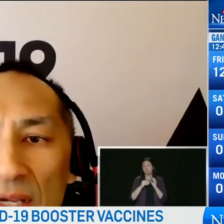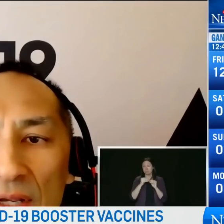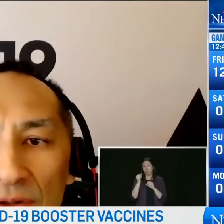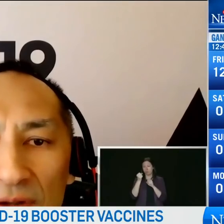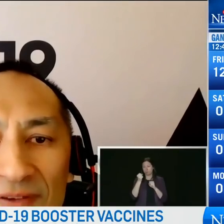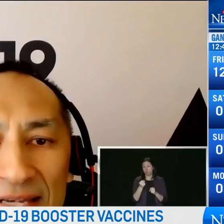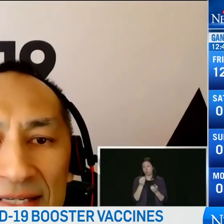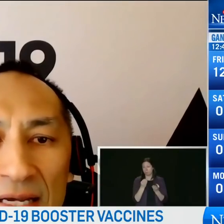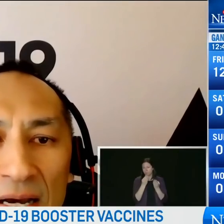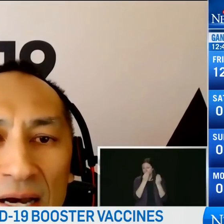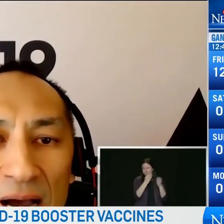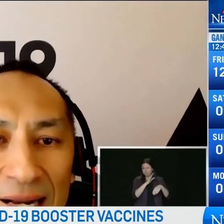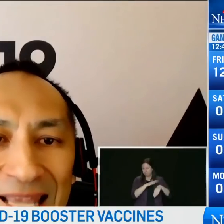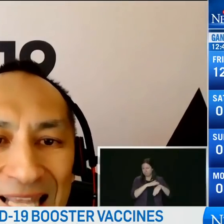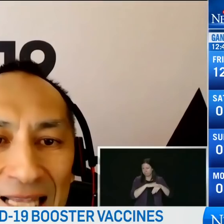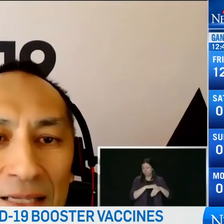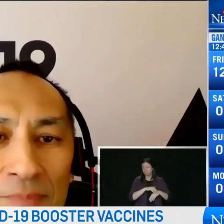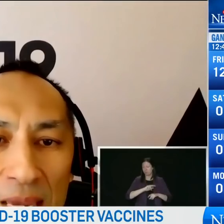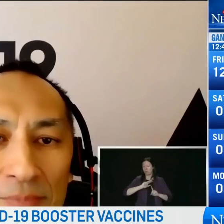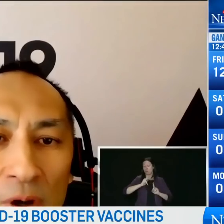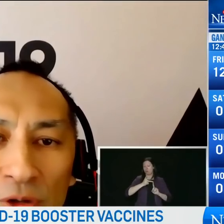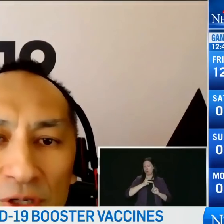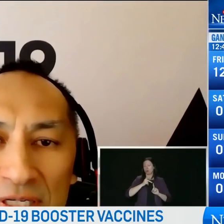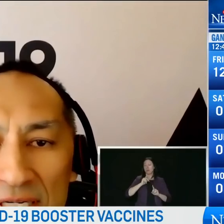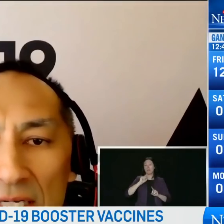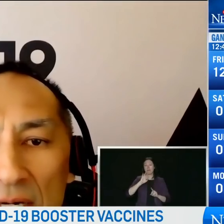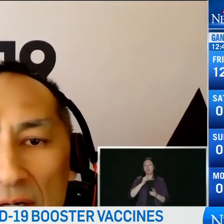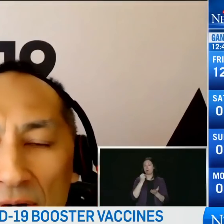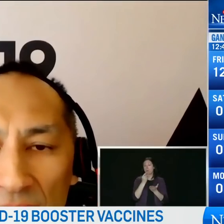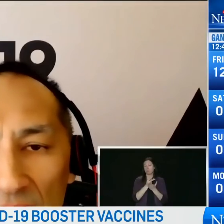IMMUNIZATION HAS INCREASED THE